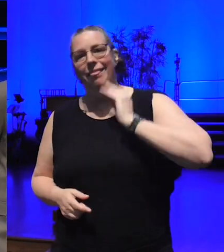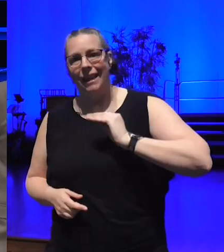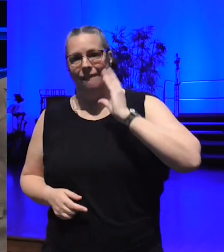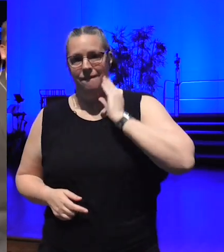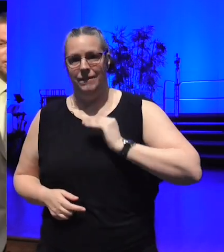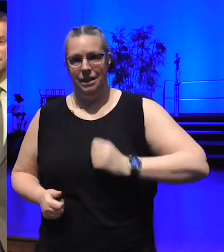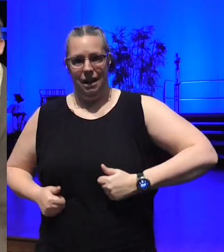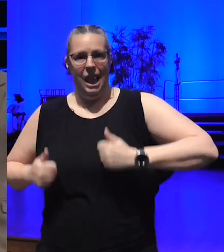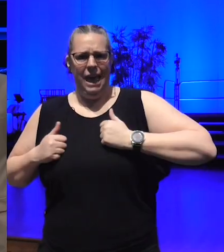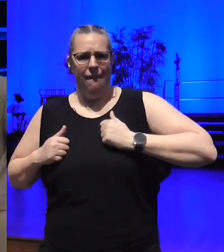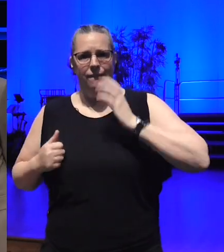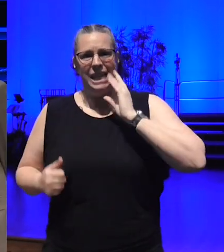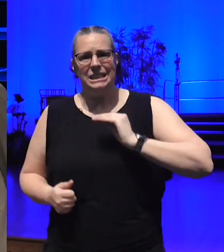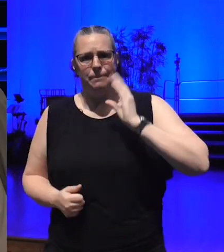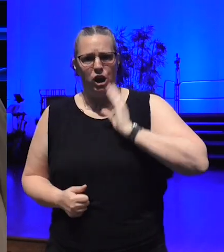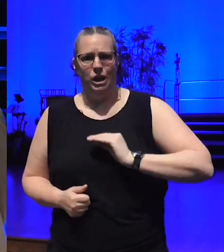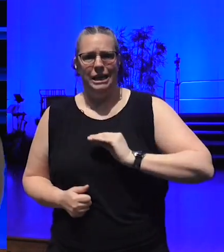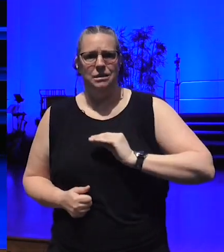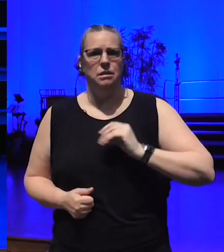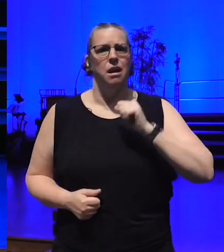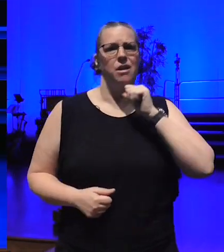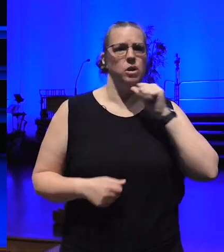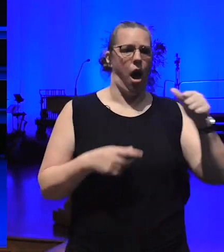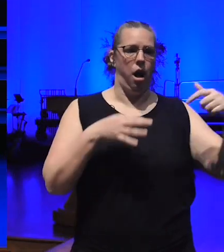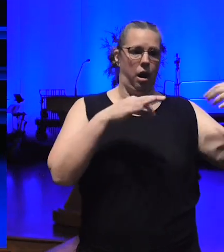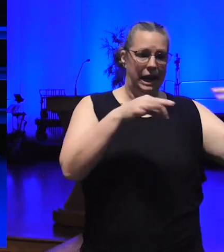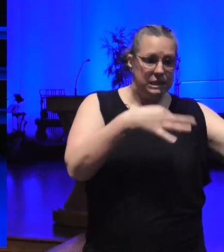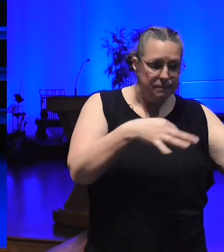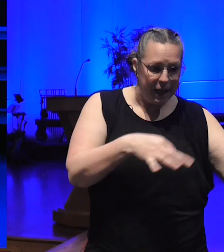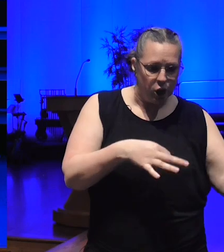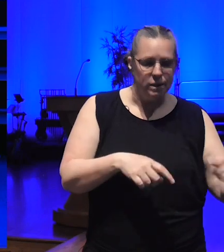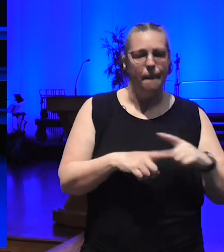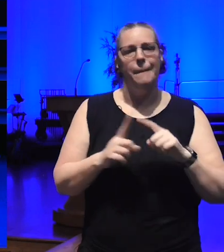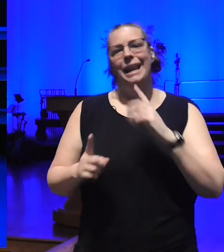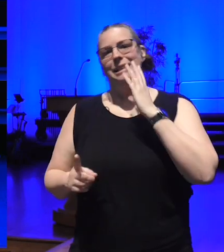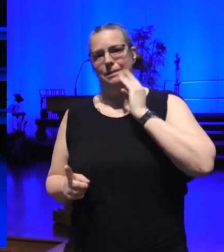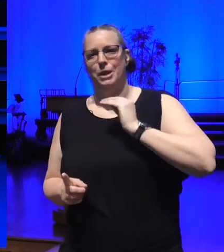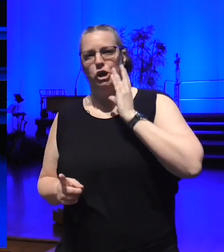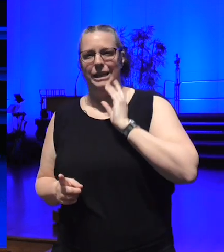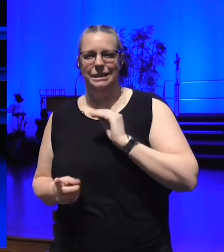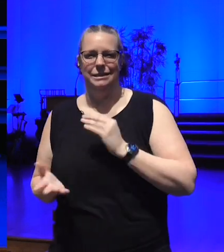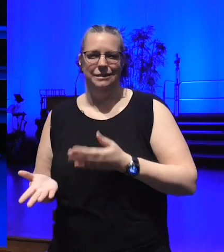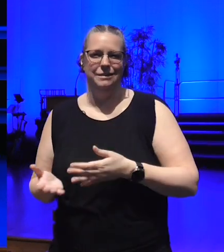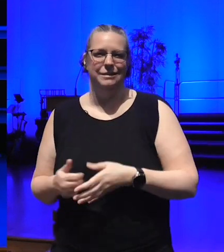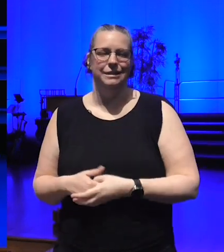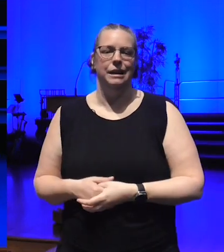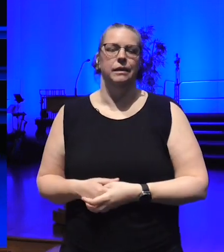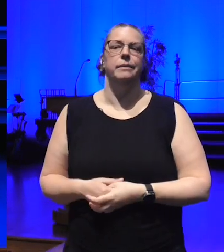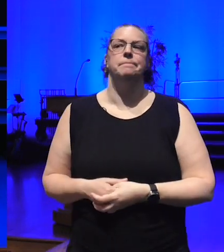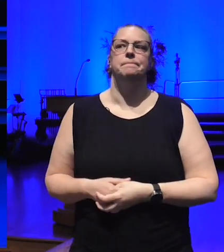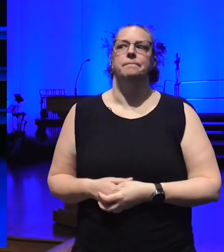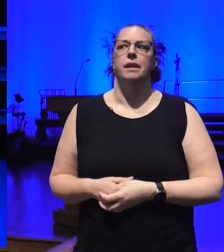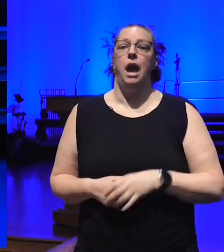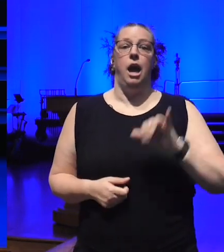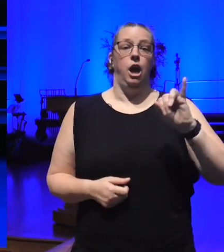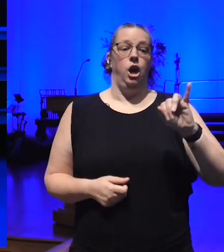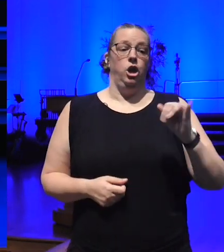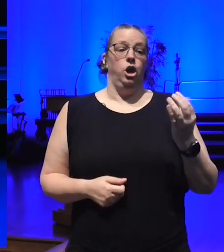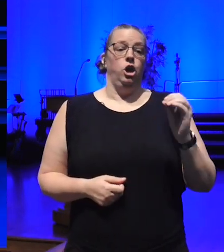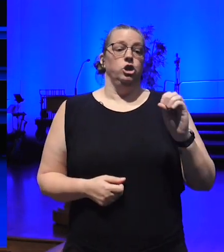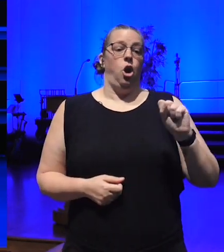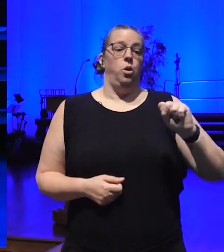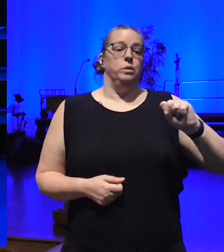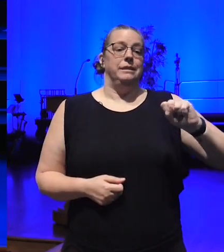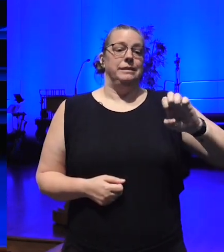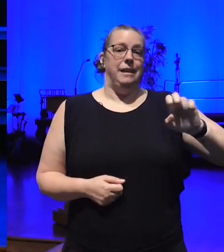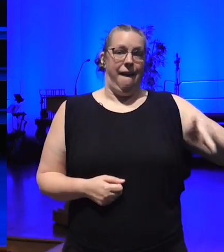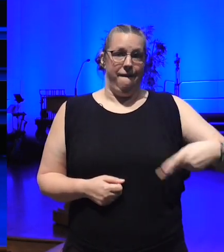not something to be explained but experienced this is something the great Joseph Campbell taught that